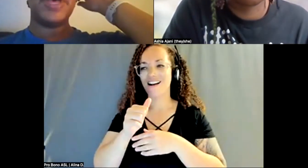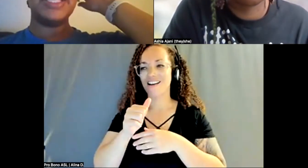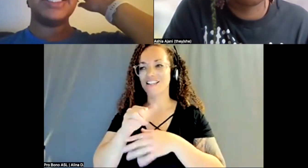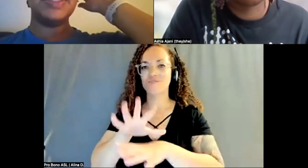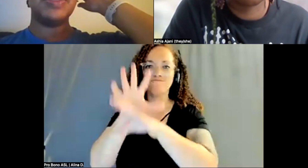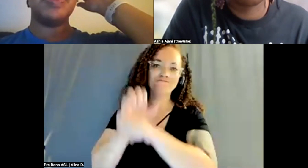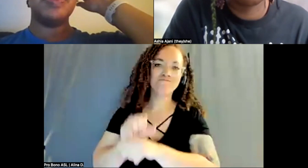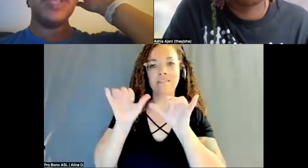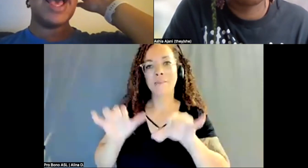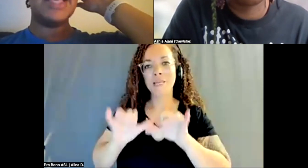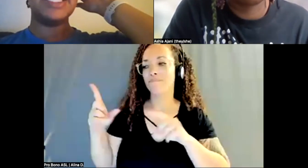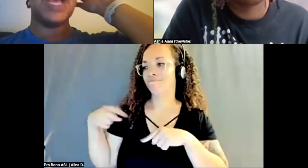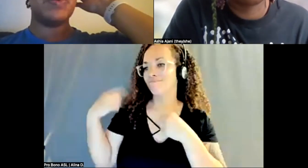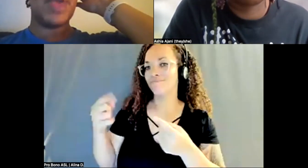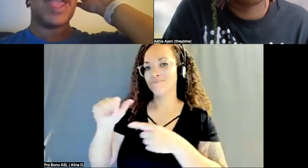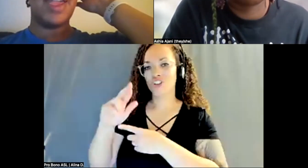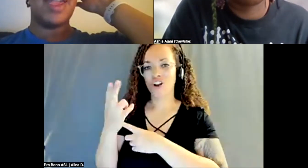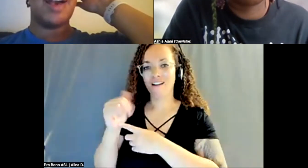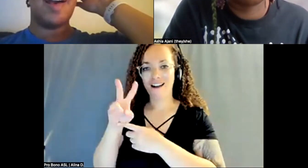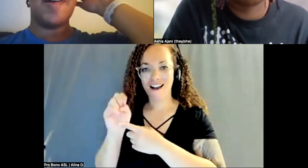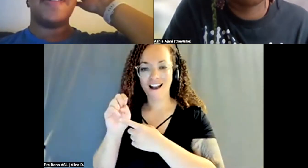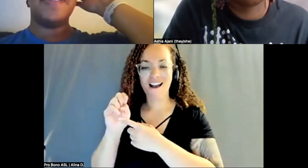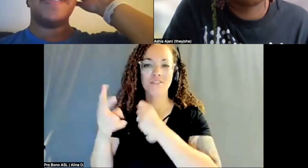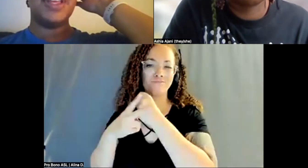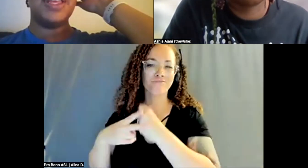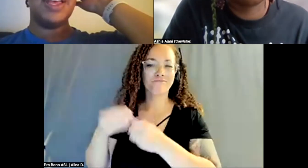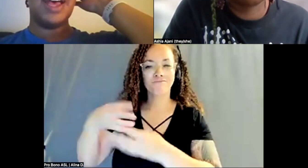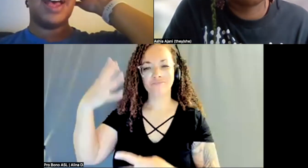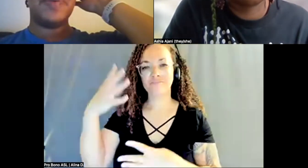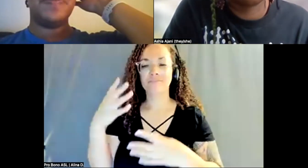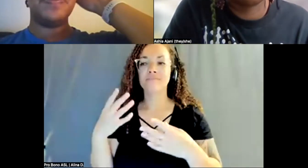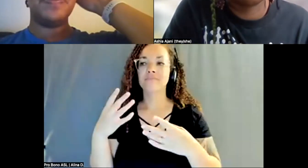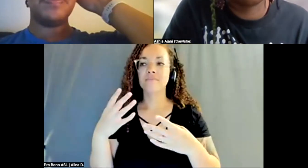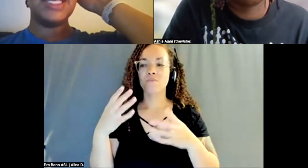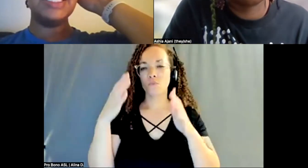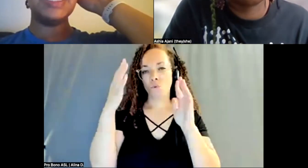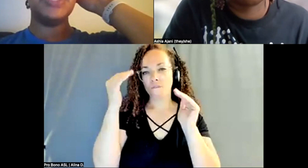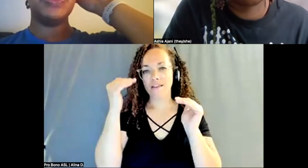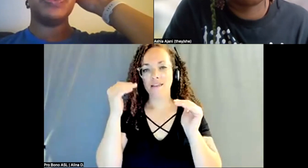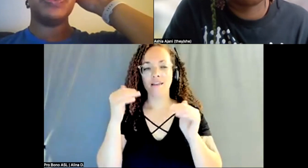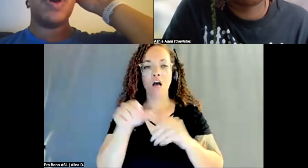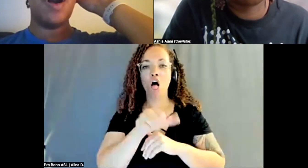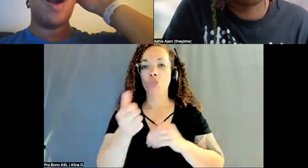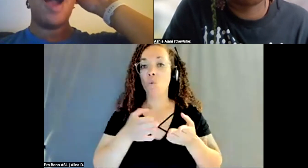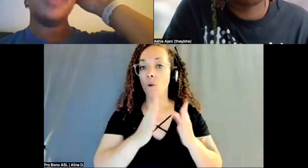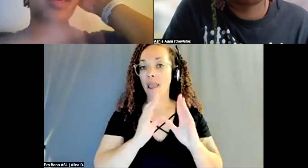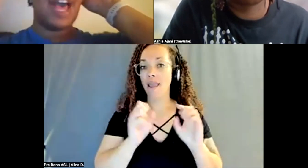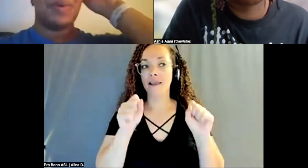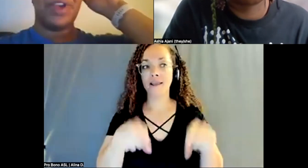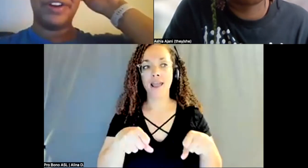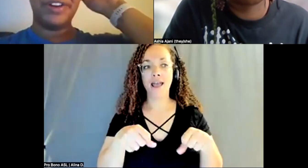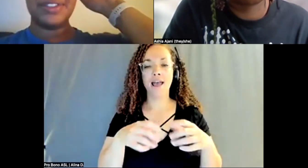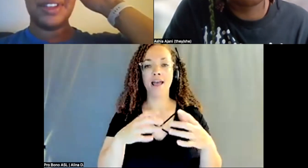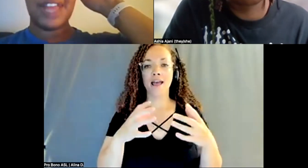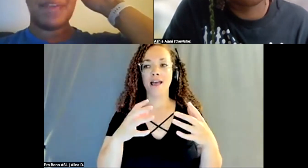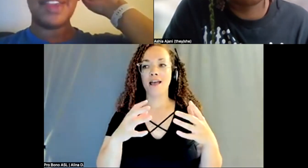But yeah, as another way of sifting through all of the collaborators that